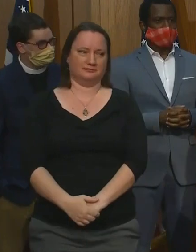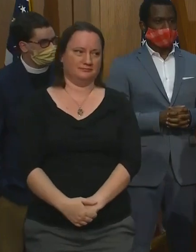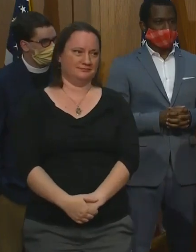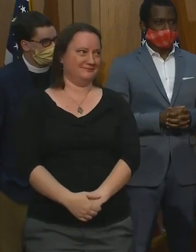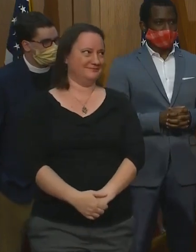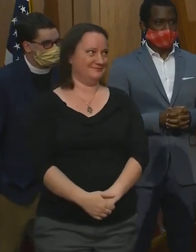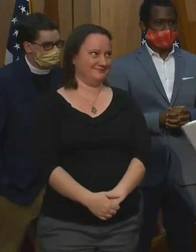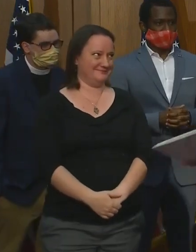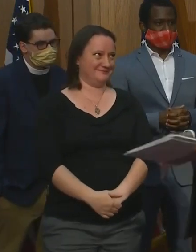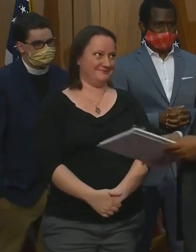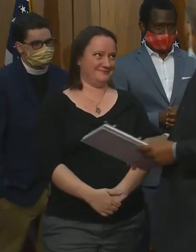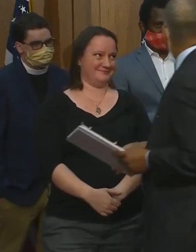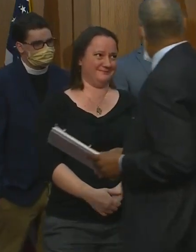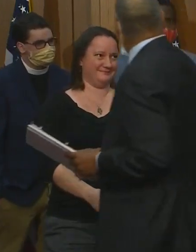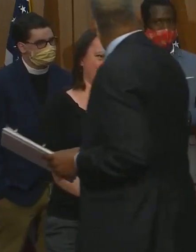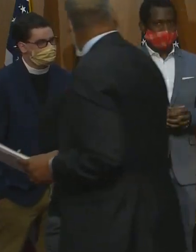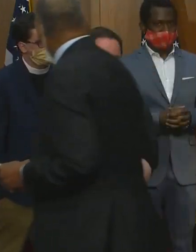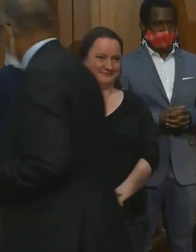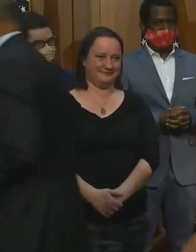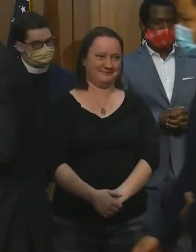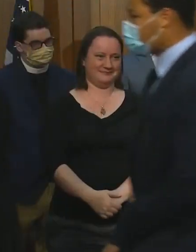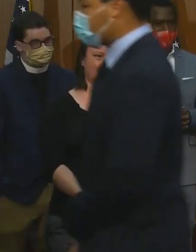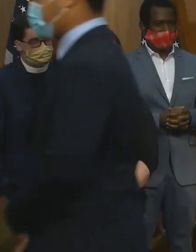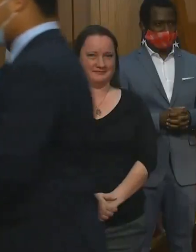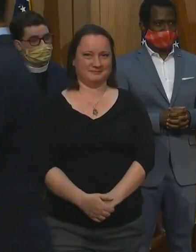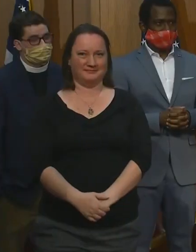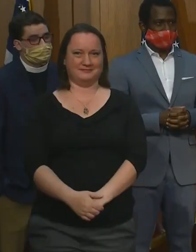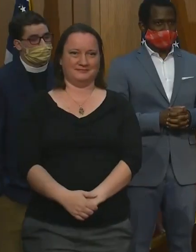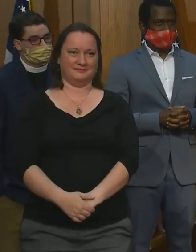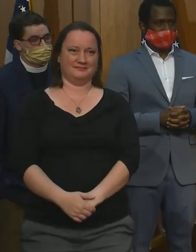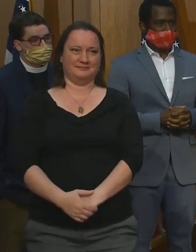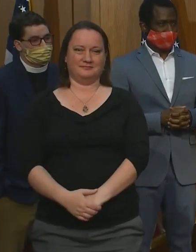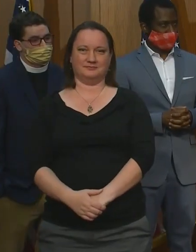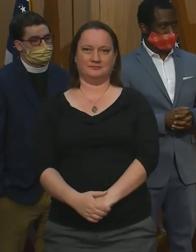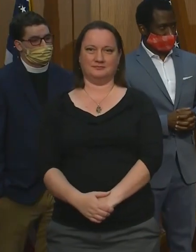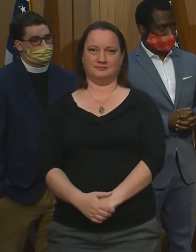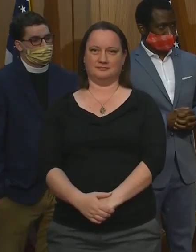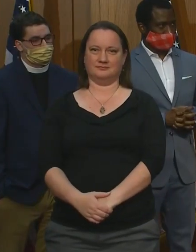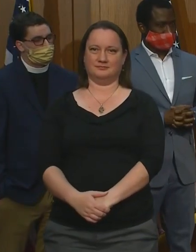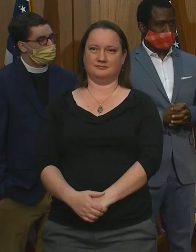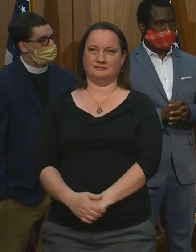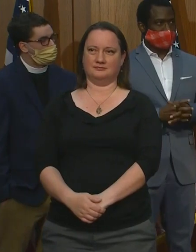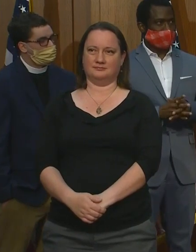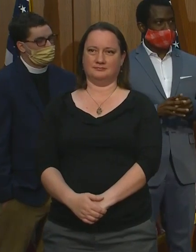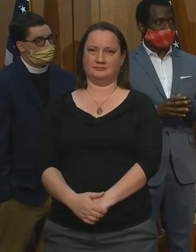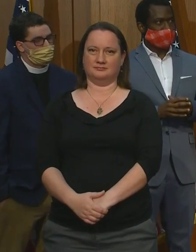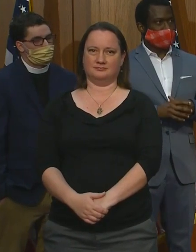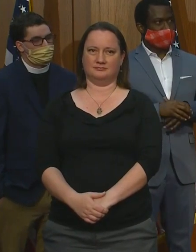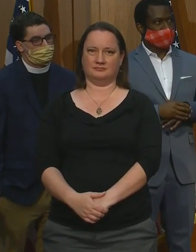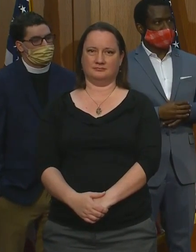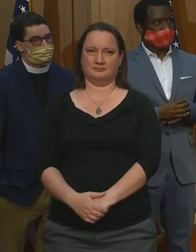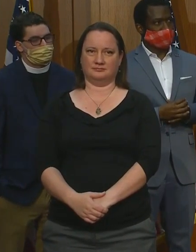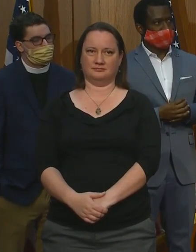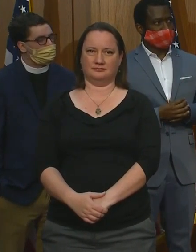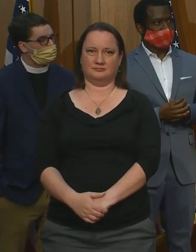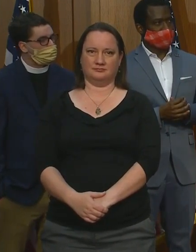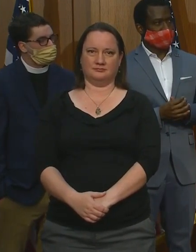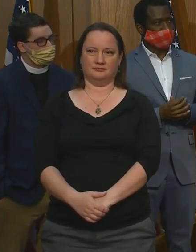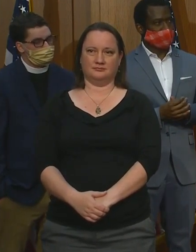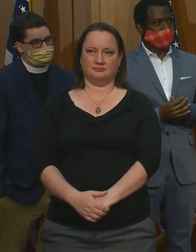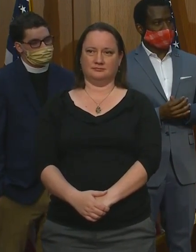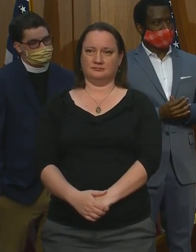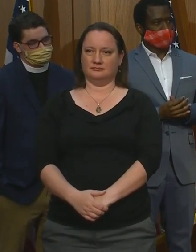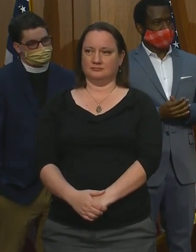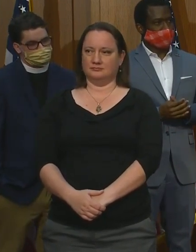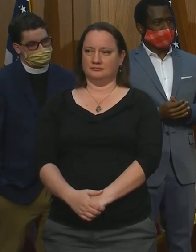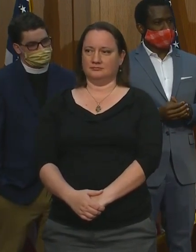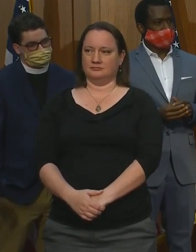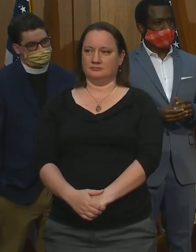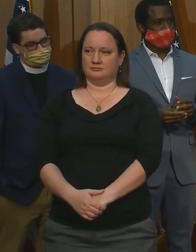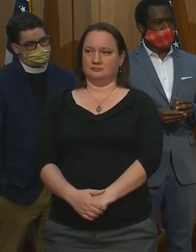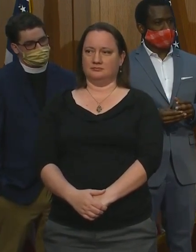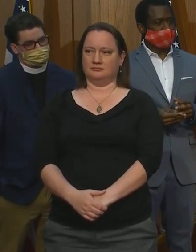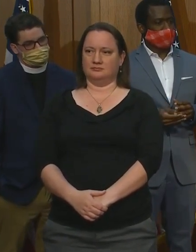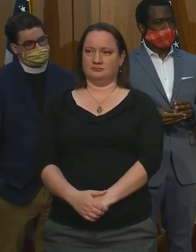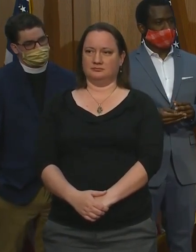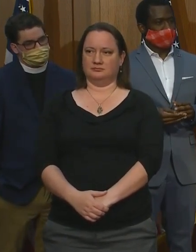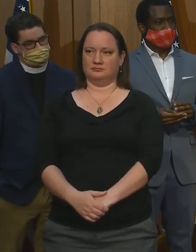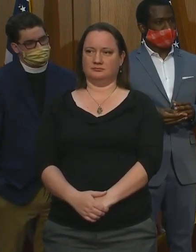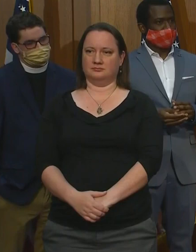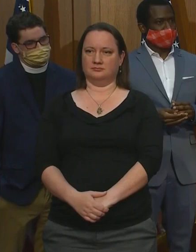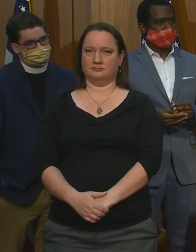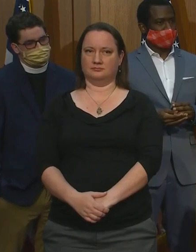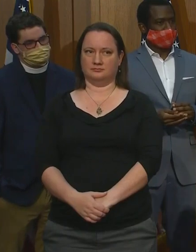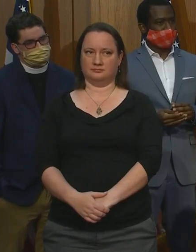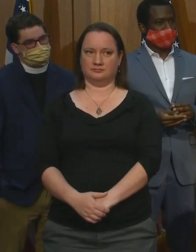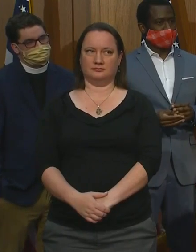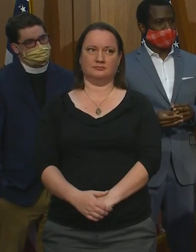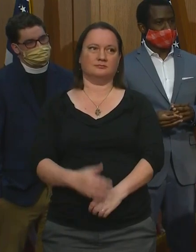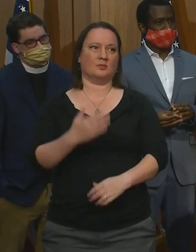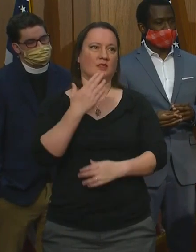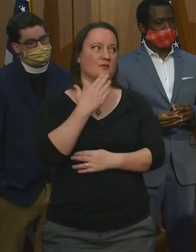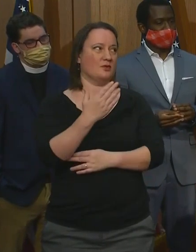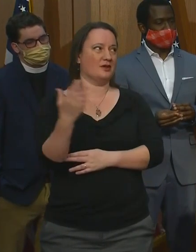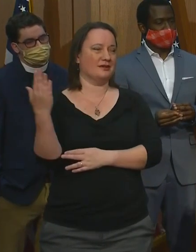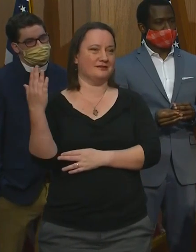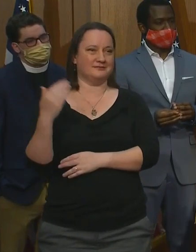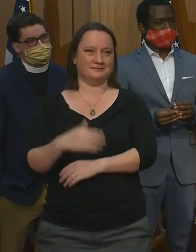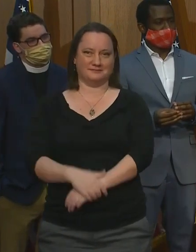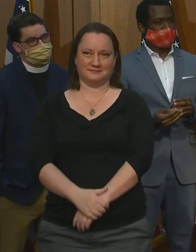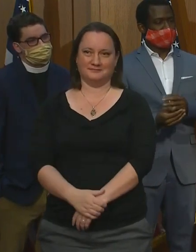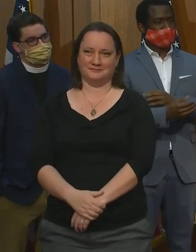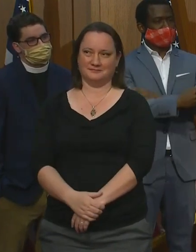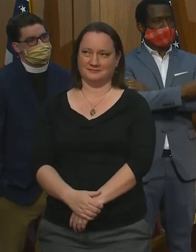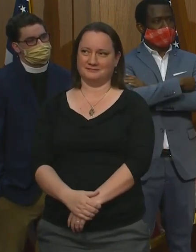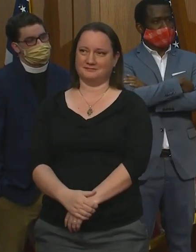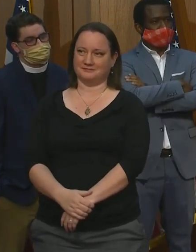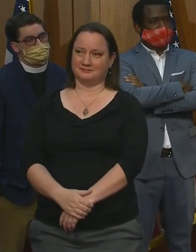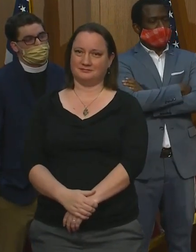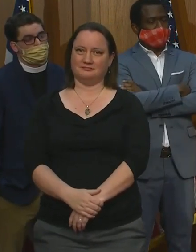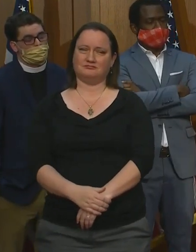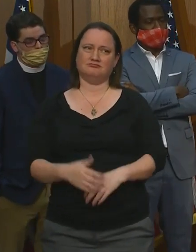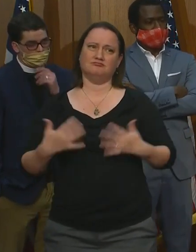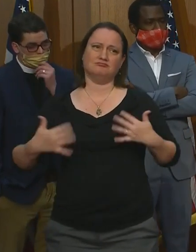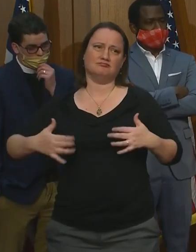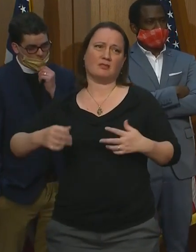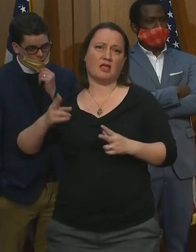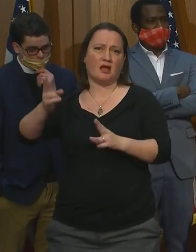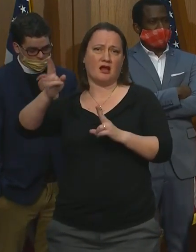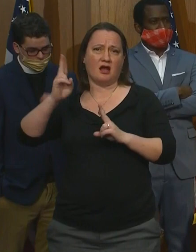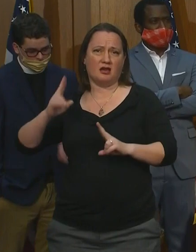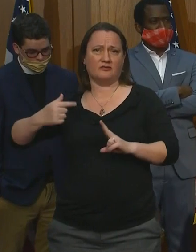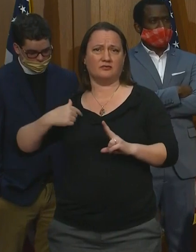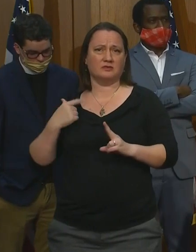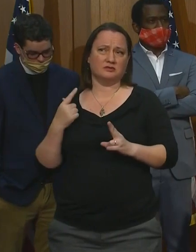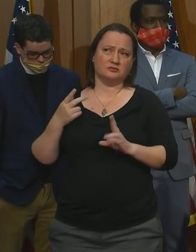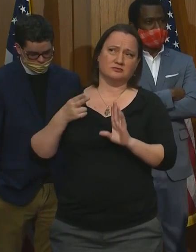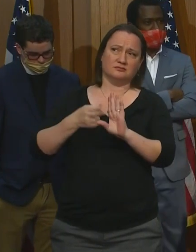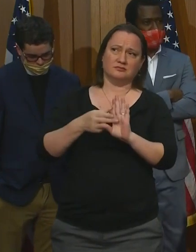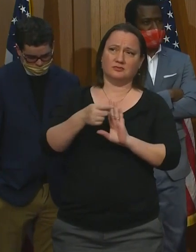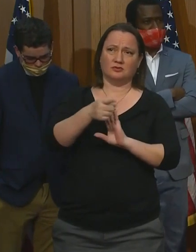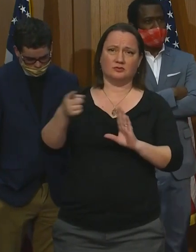YOU VERY MUCH. MORNING EVERYONE.